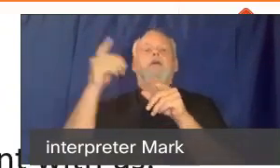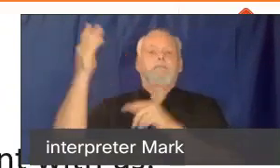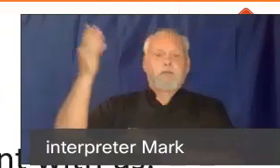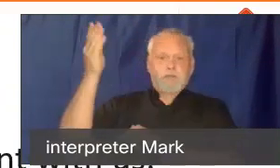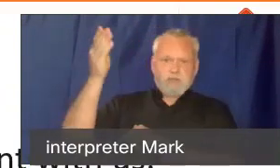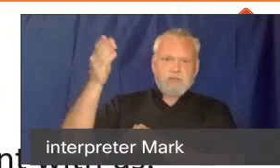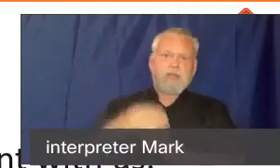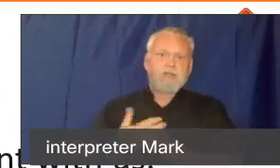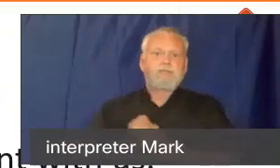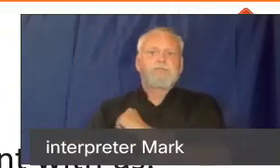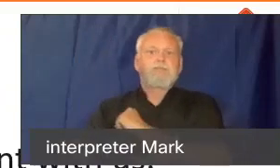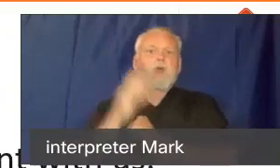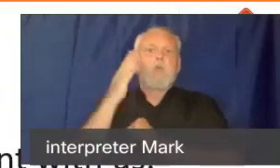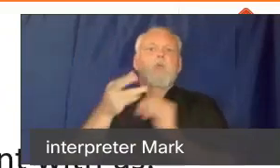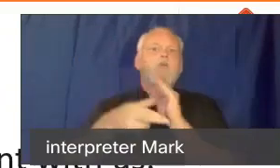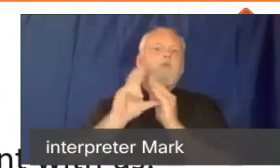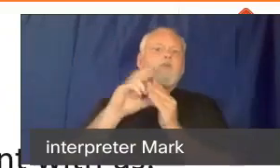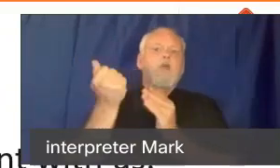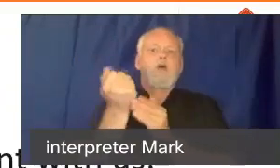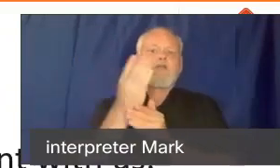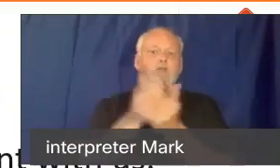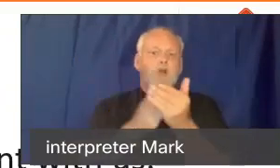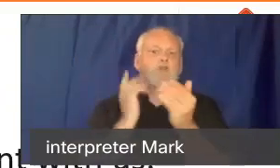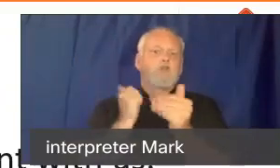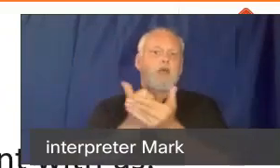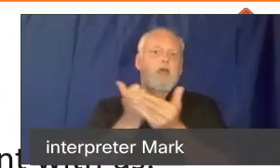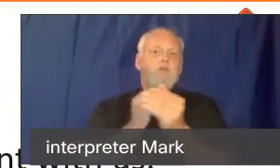I will review a few features to help you participate over the next 2 slides.